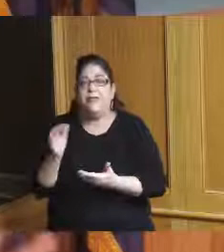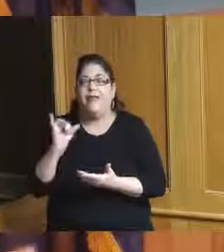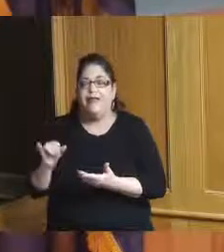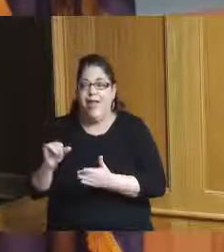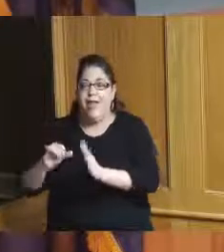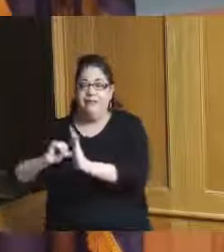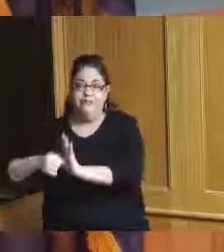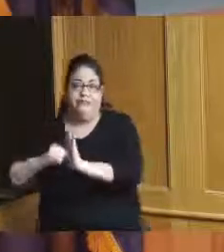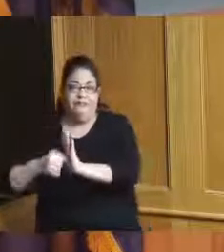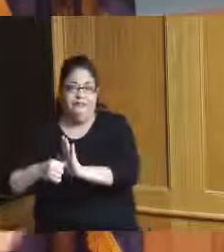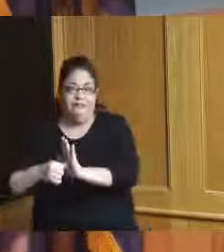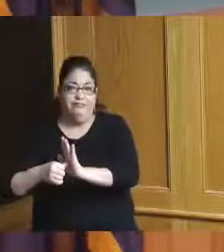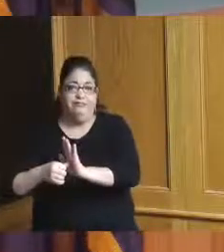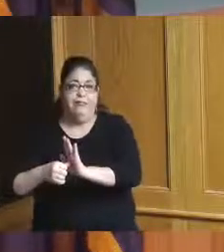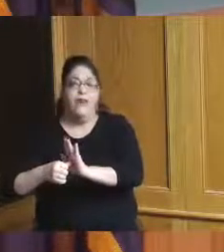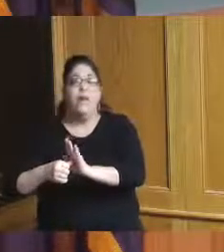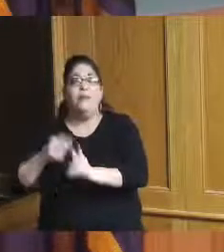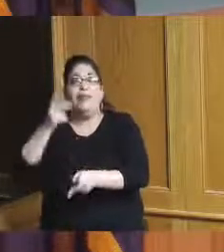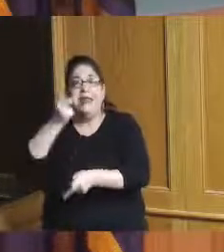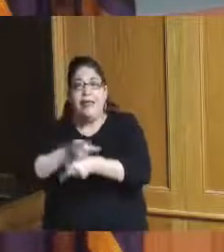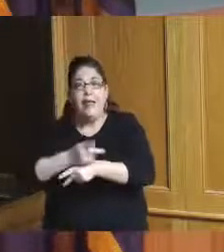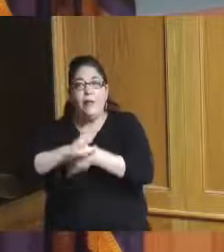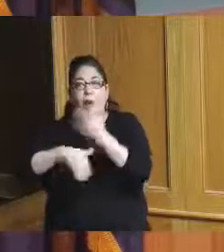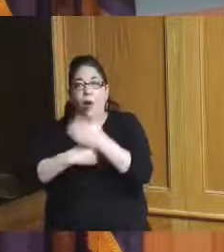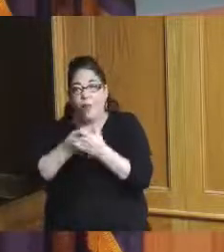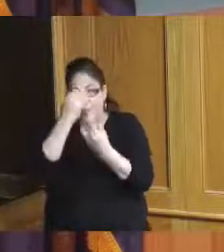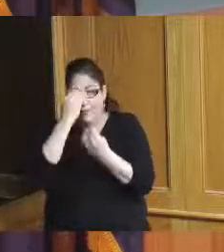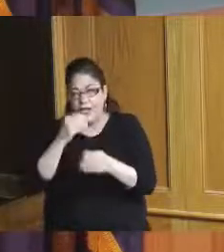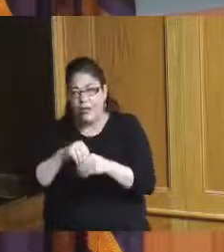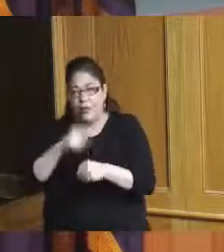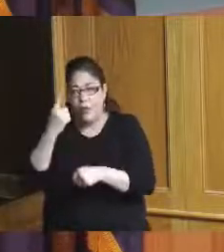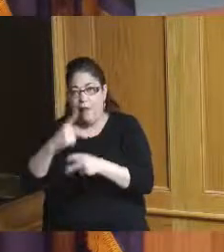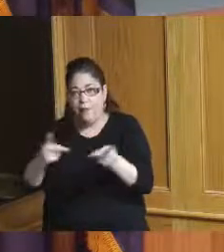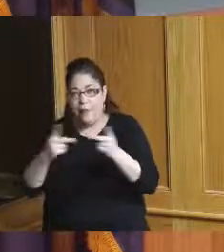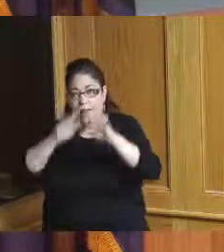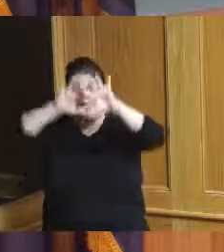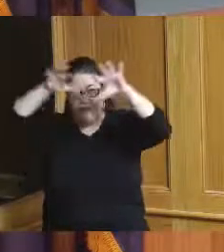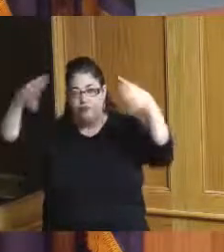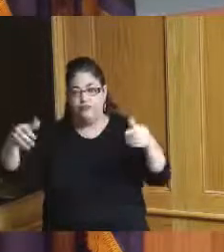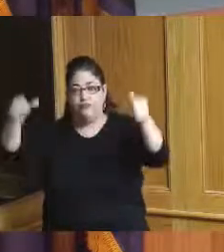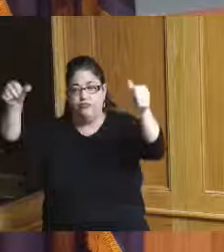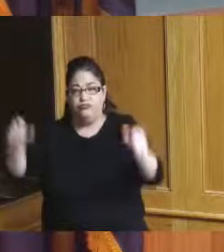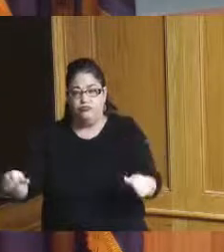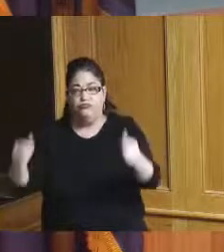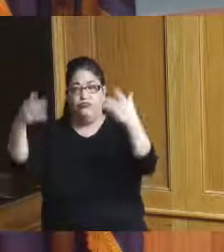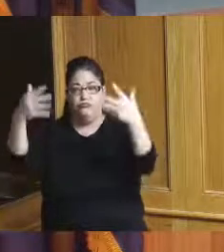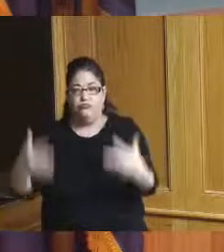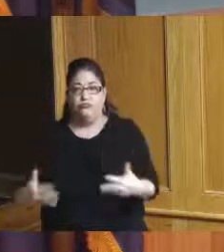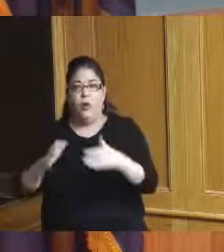of things that puts it under one umbrella to the outside public Madam President Commissioner Reece